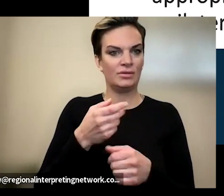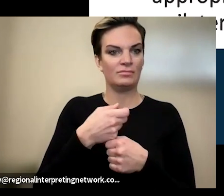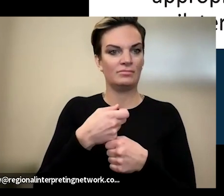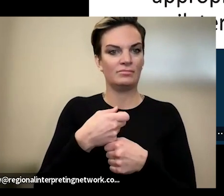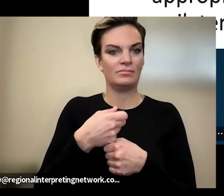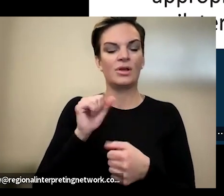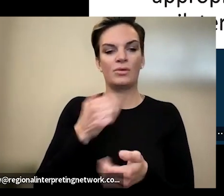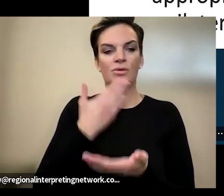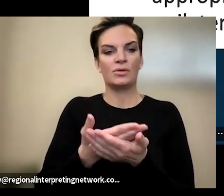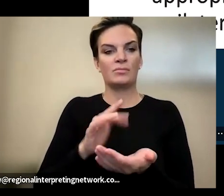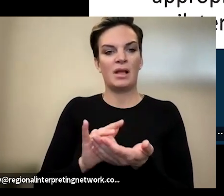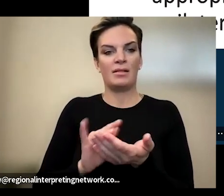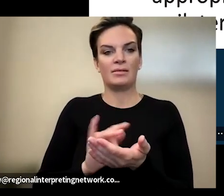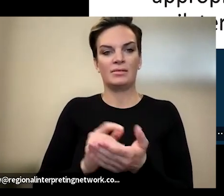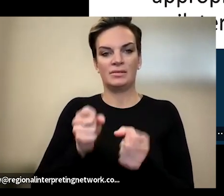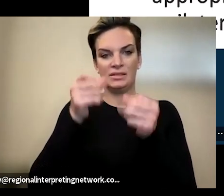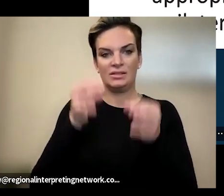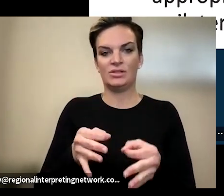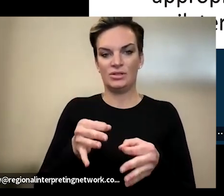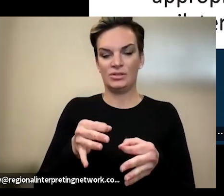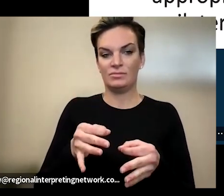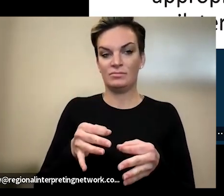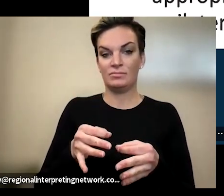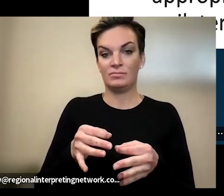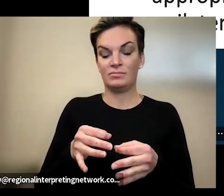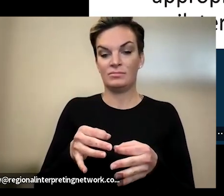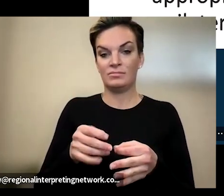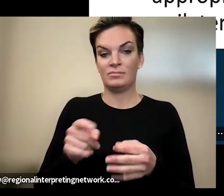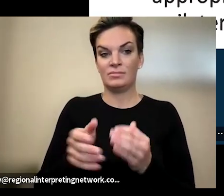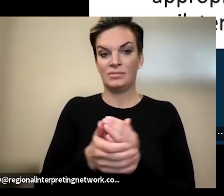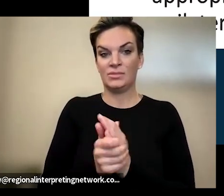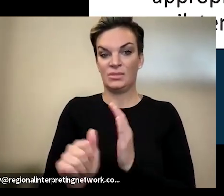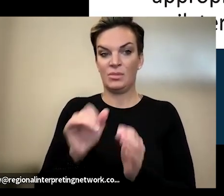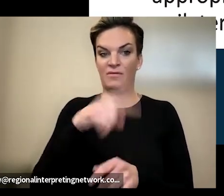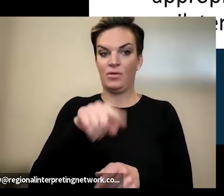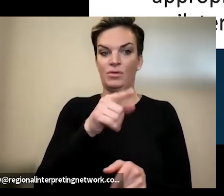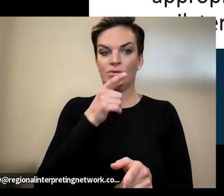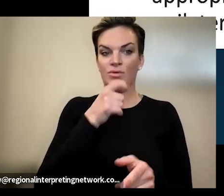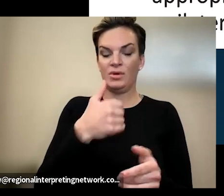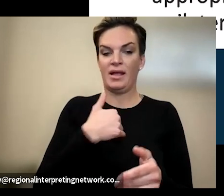and skilled expertise of practiced clinicians. But at the same time, clinical practices should reflect